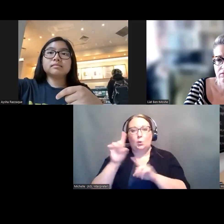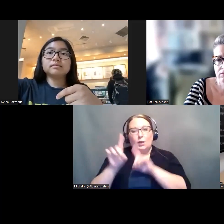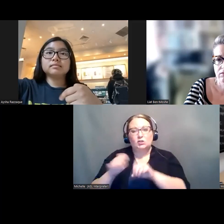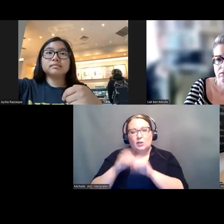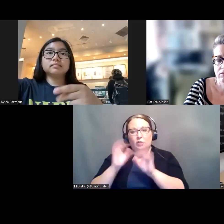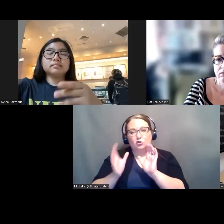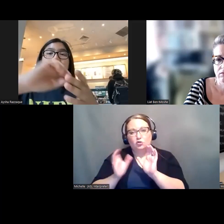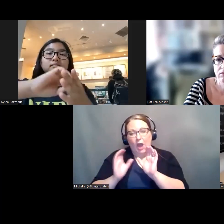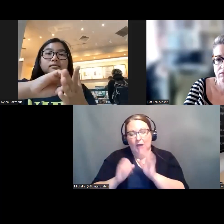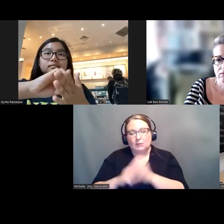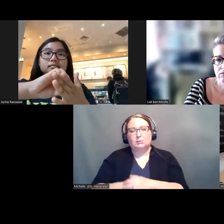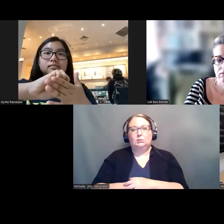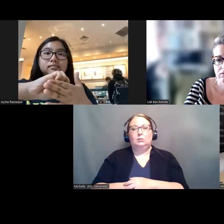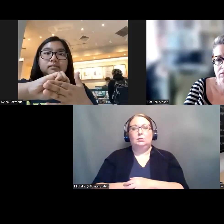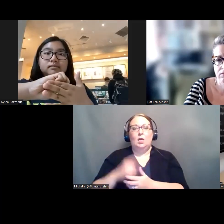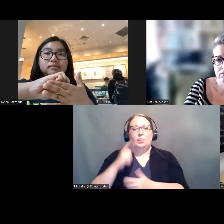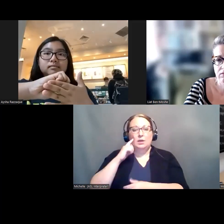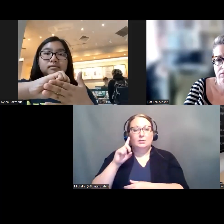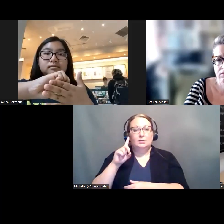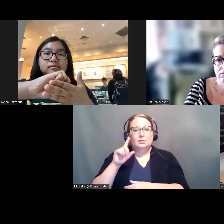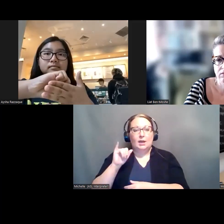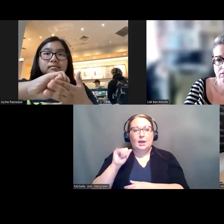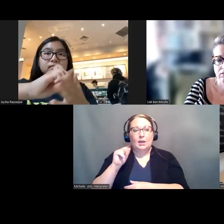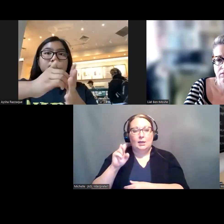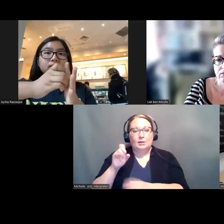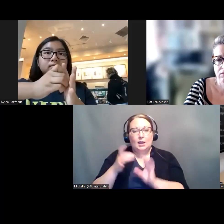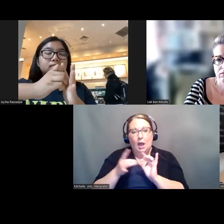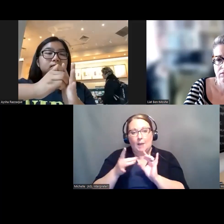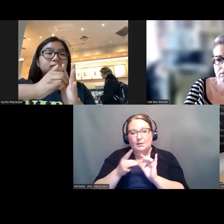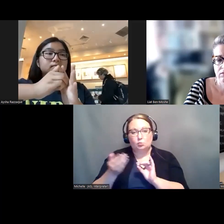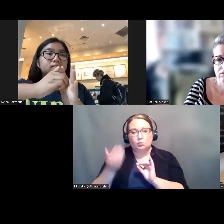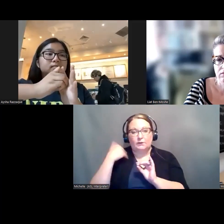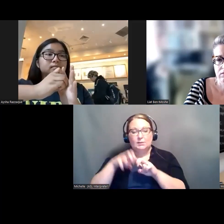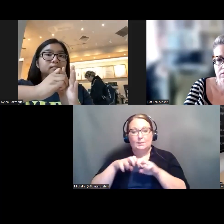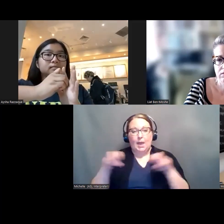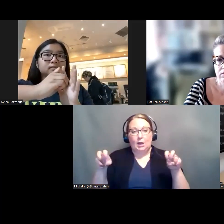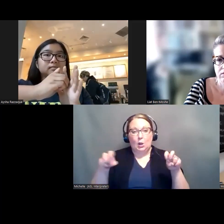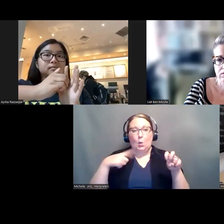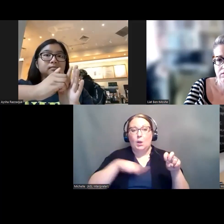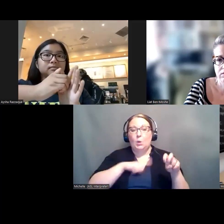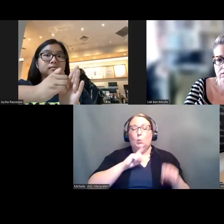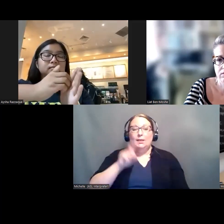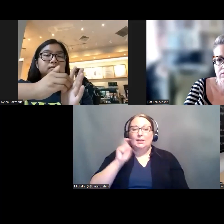I think Diane commented in a previous panel that we really need a couple more hours